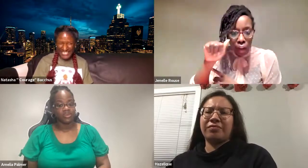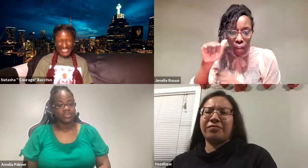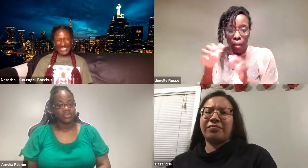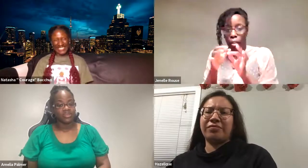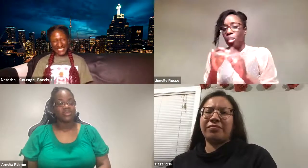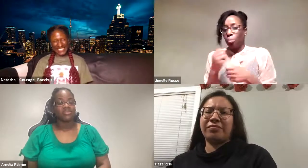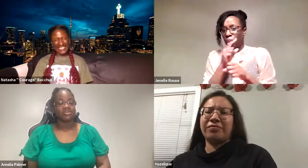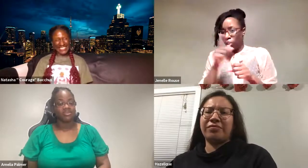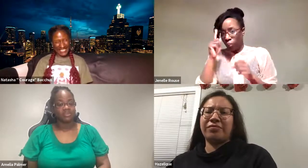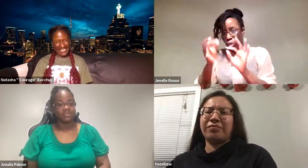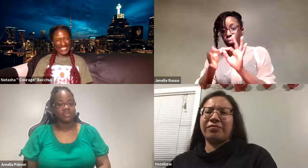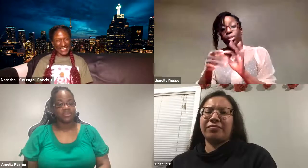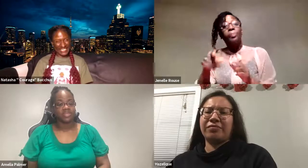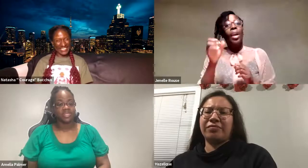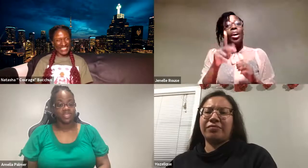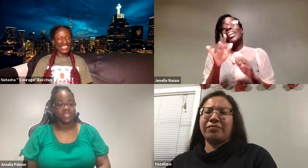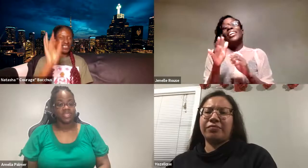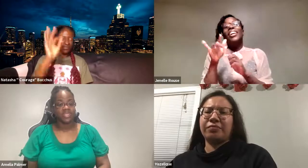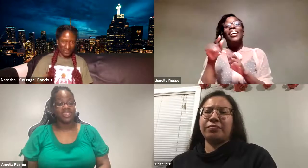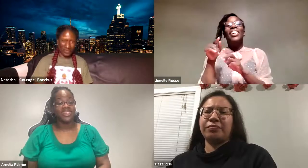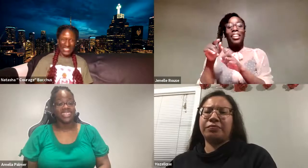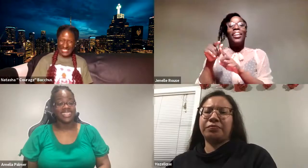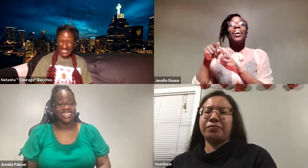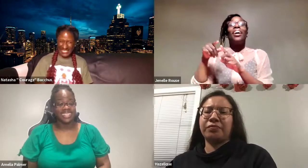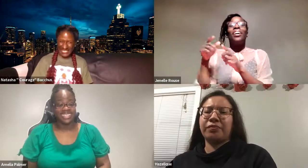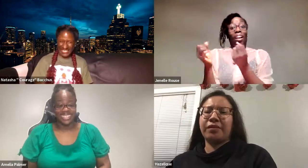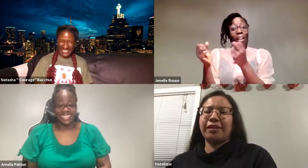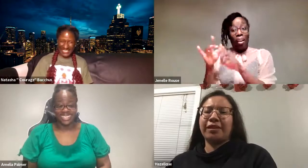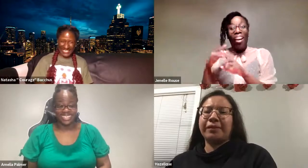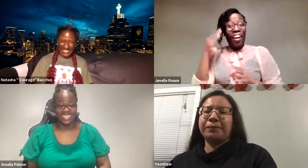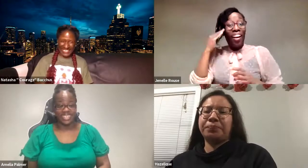in-- [interpreter clarifying] oh sorry just for the interpreter, we're just clarifying... okay